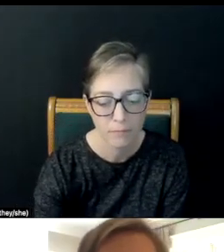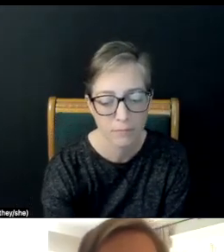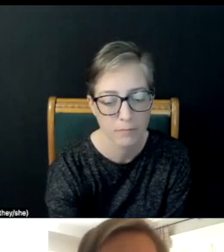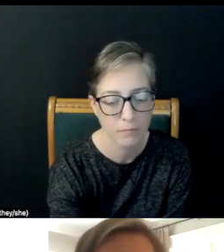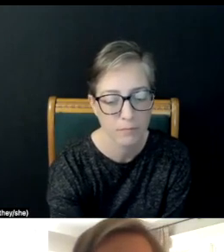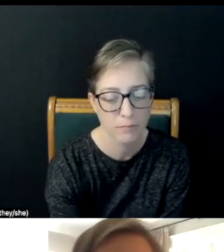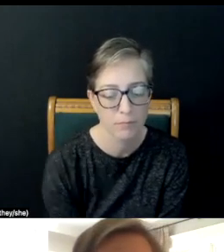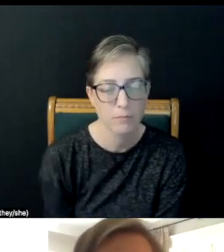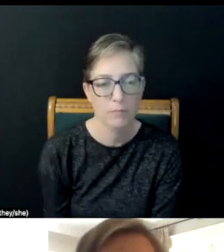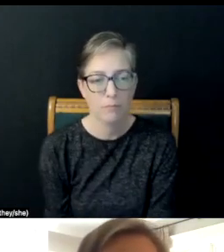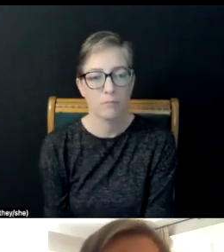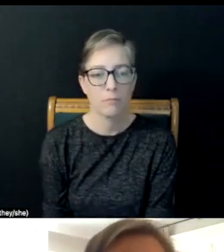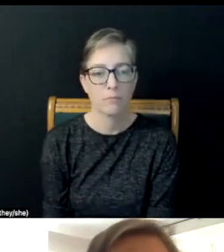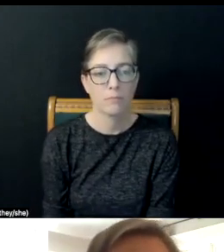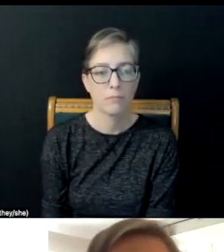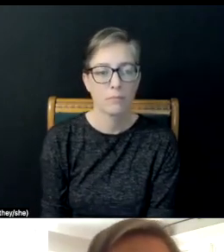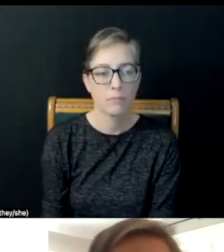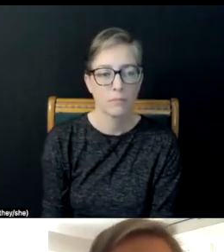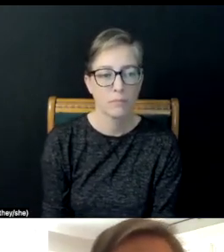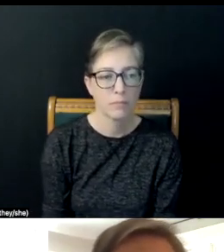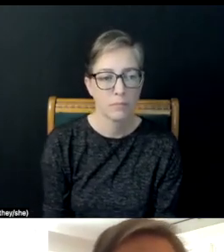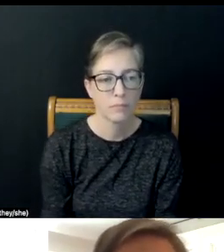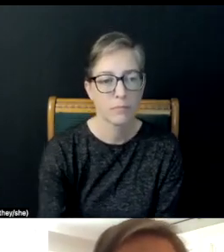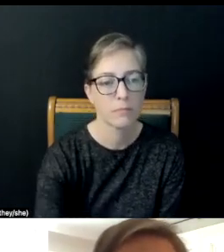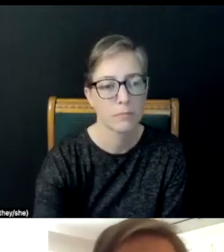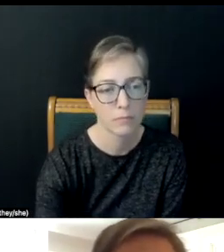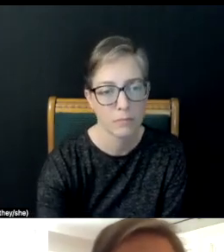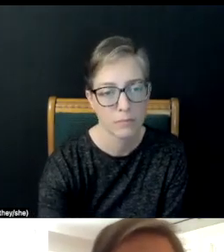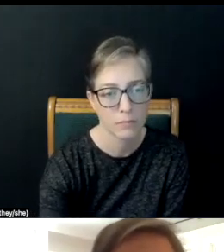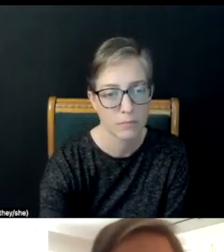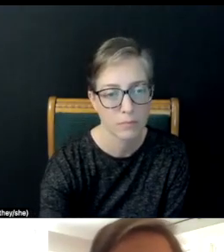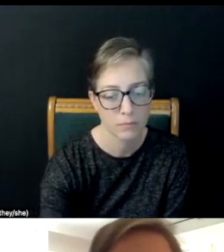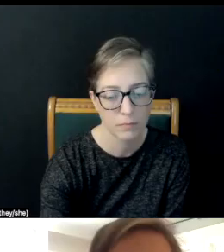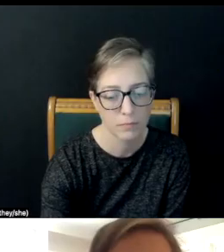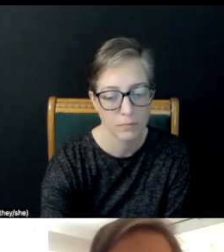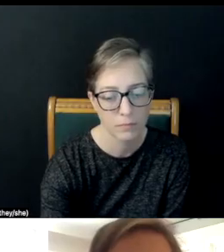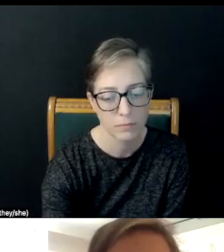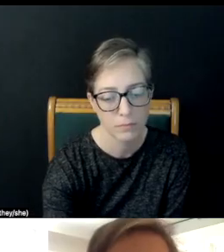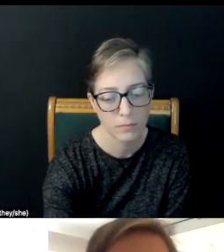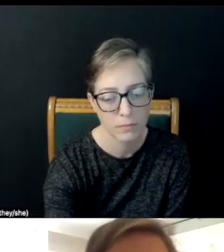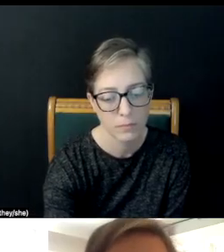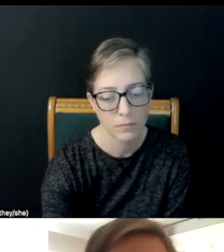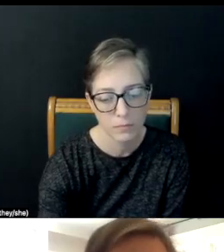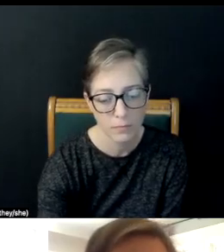the corporeal standard that is projected as the perfect species typical and therefore essential and fully human.